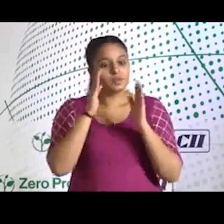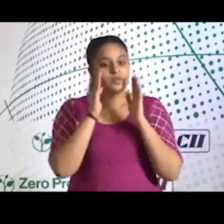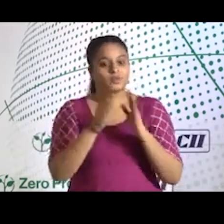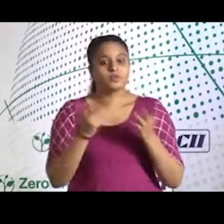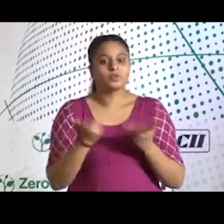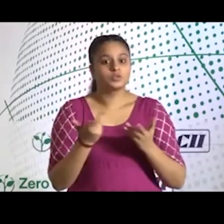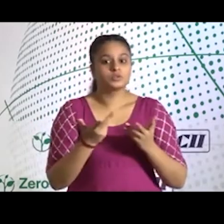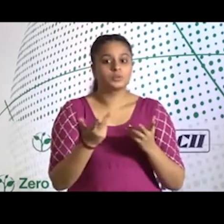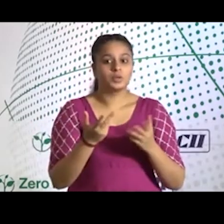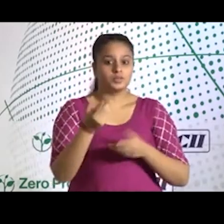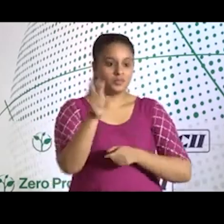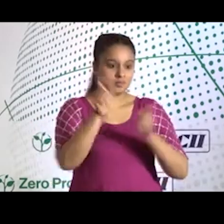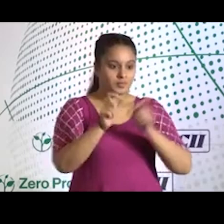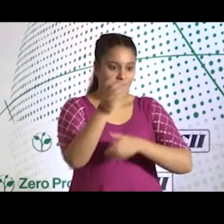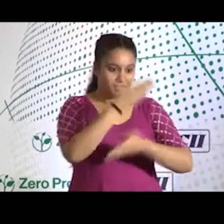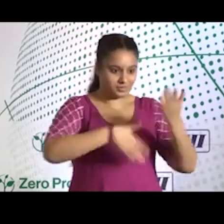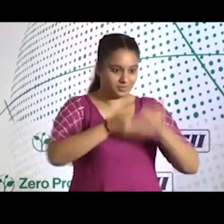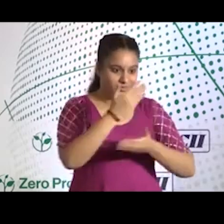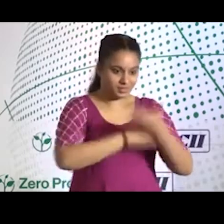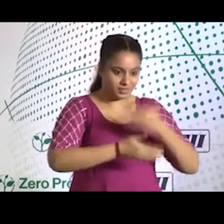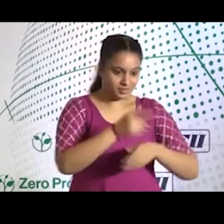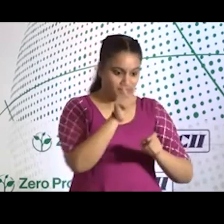and including people with disabilities in the workplace.